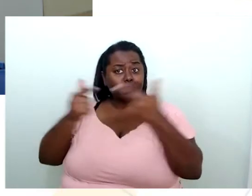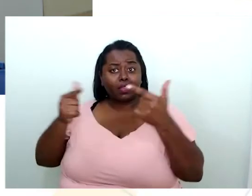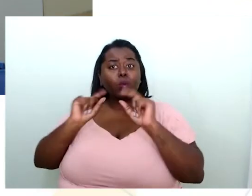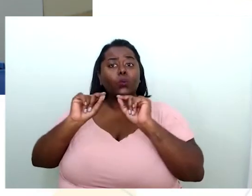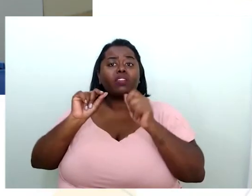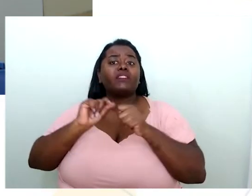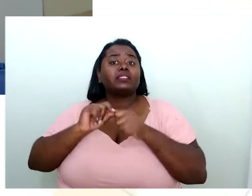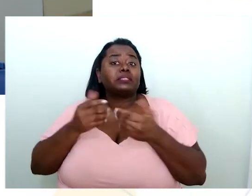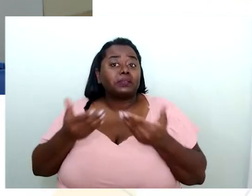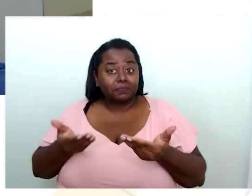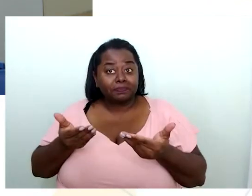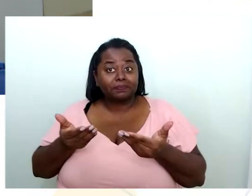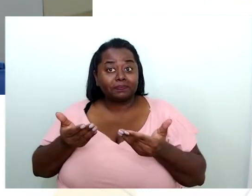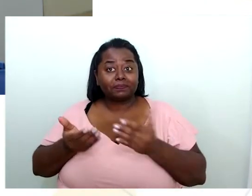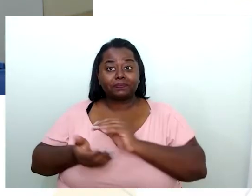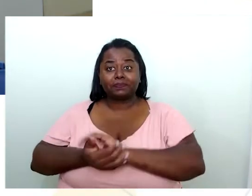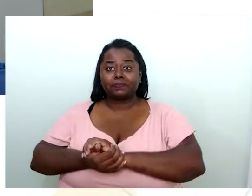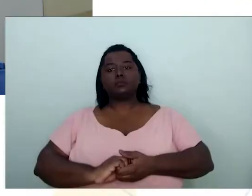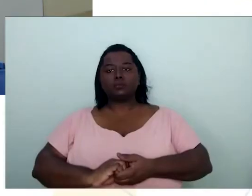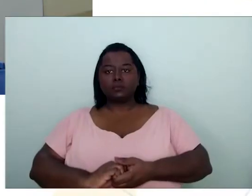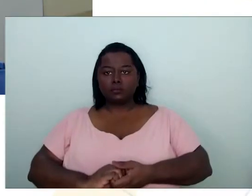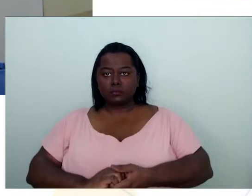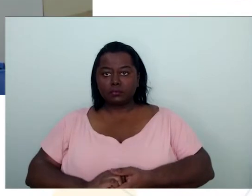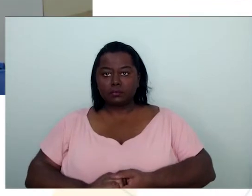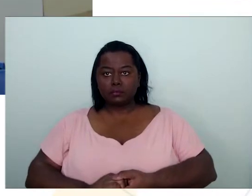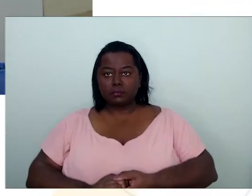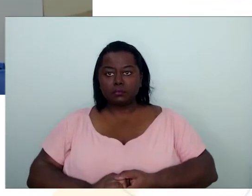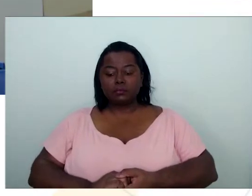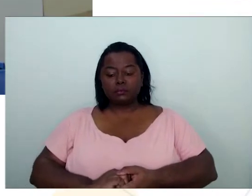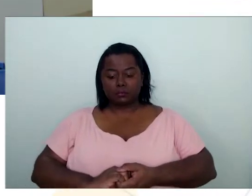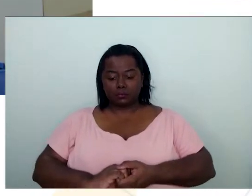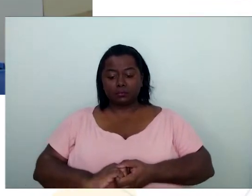If they don't have access to the Internet then what? And also we are in this